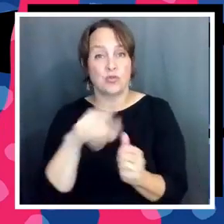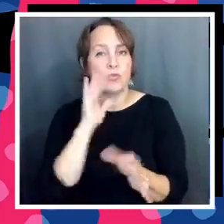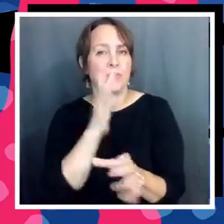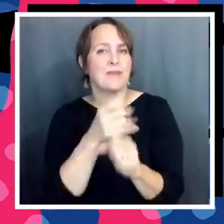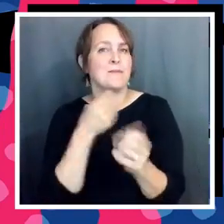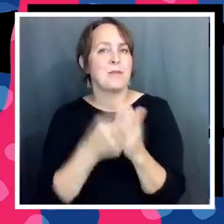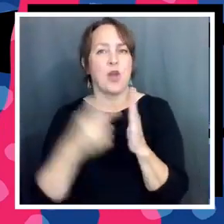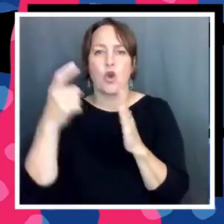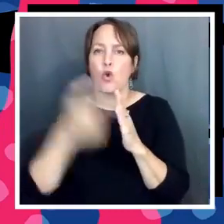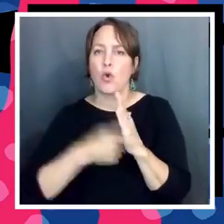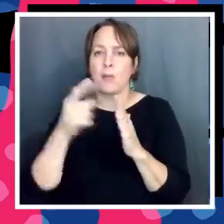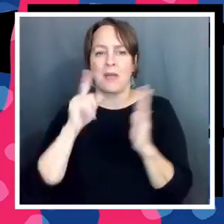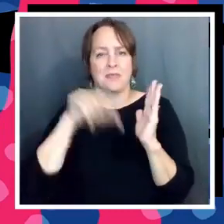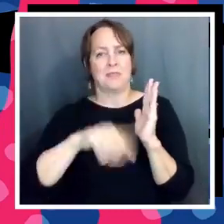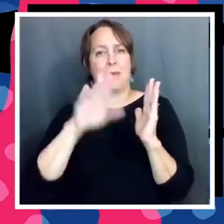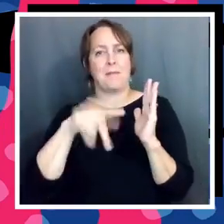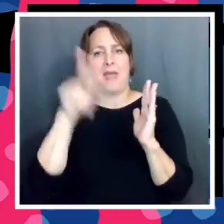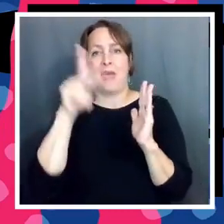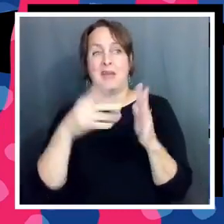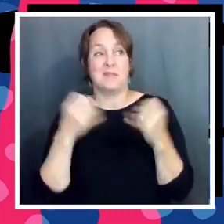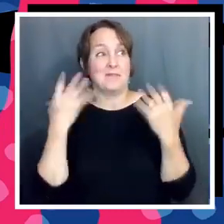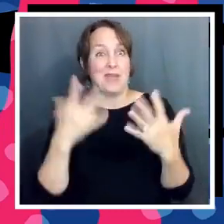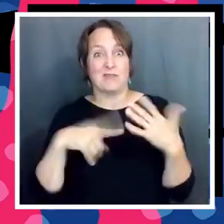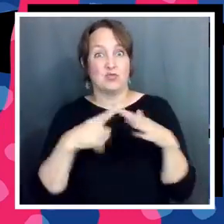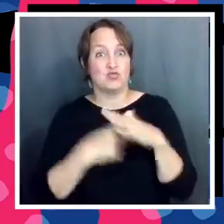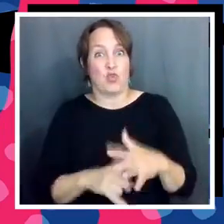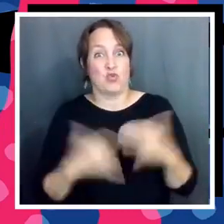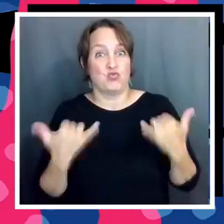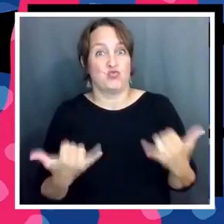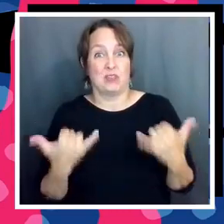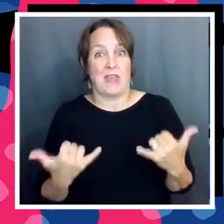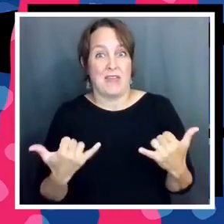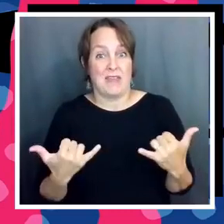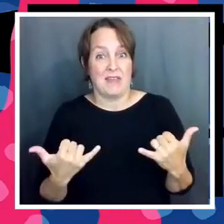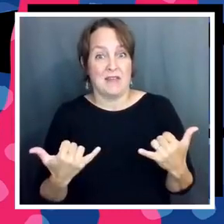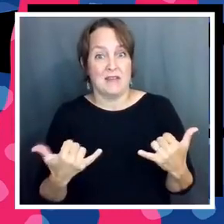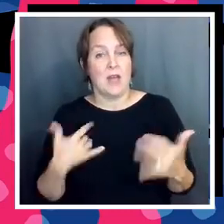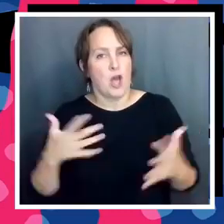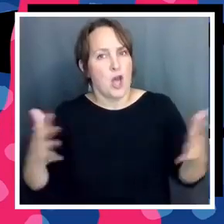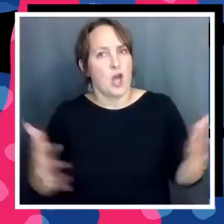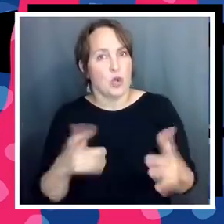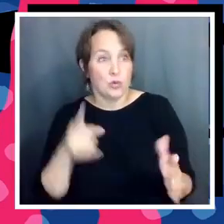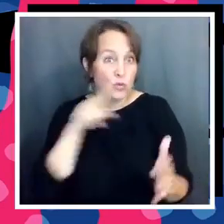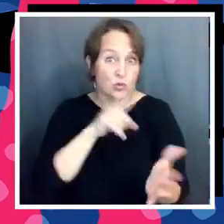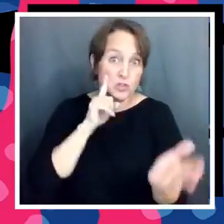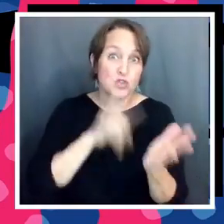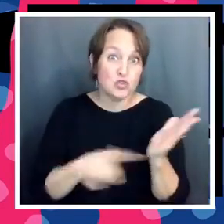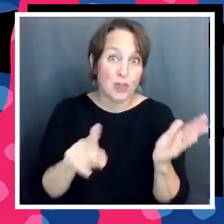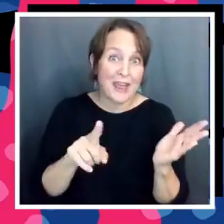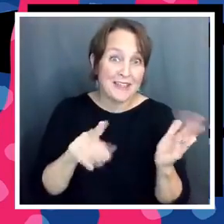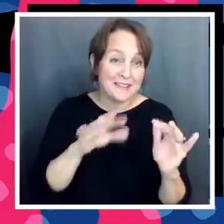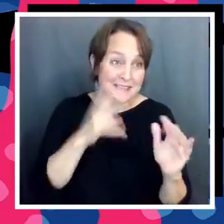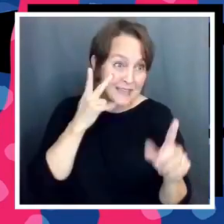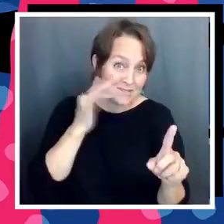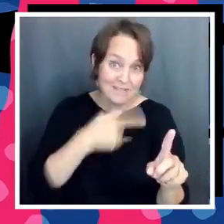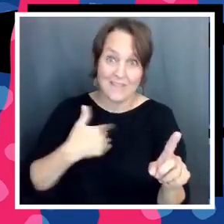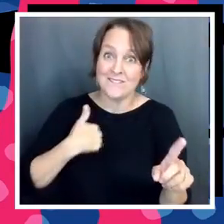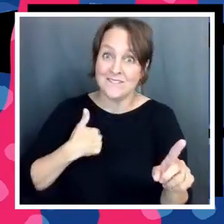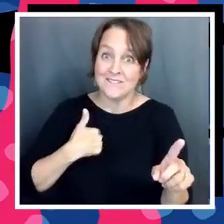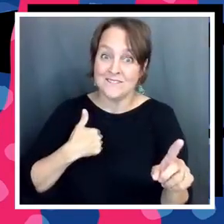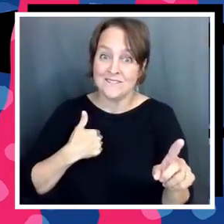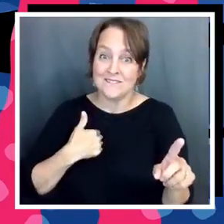NO STRINGS ATTACHED.